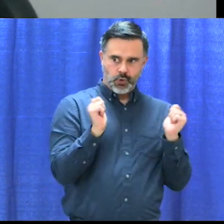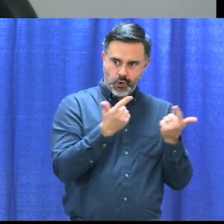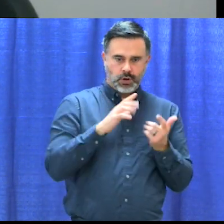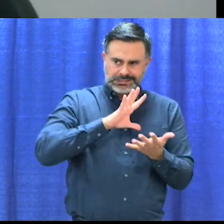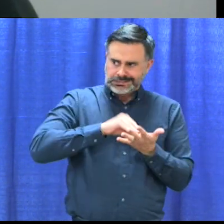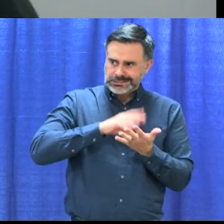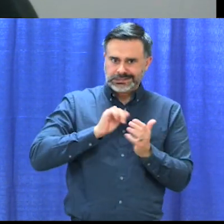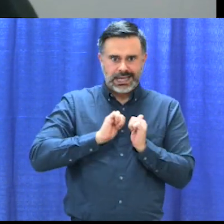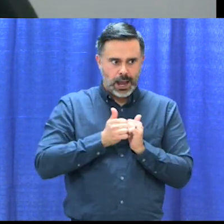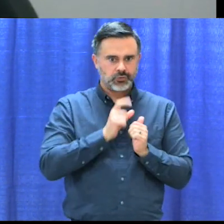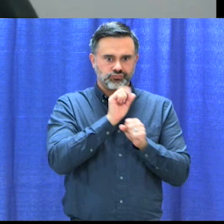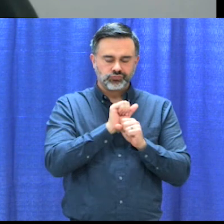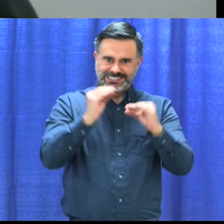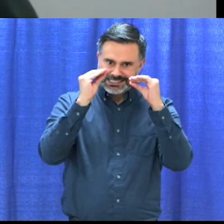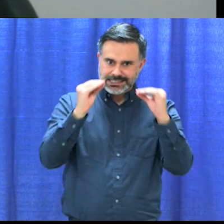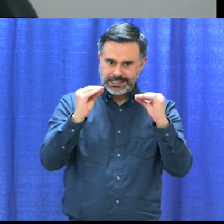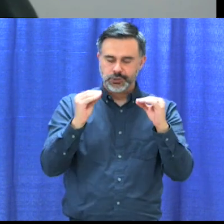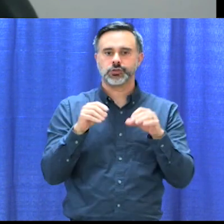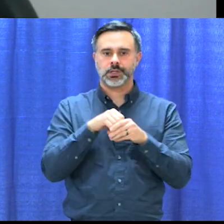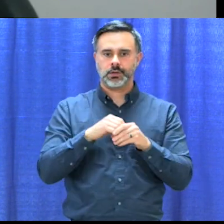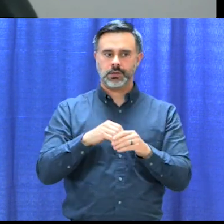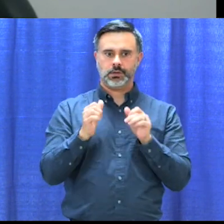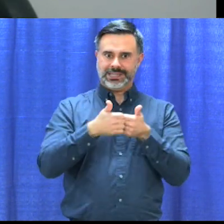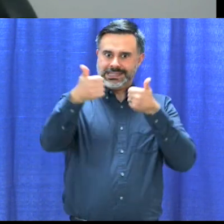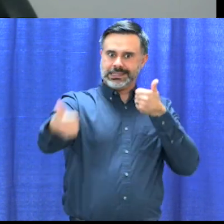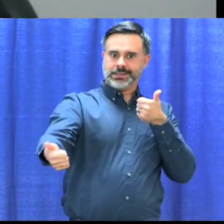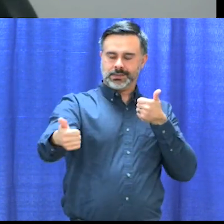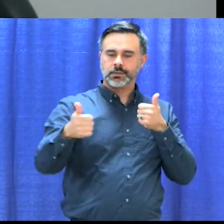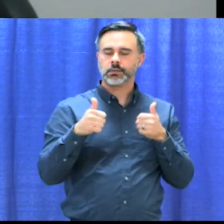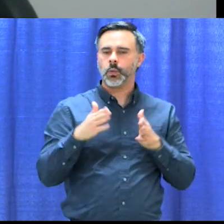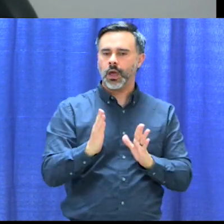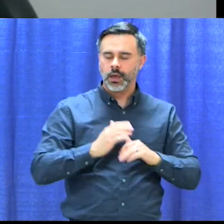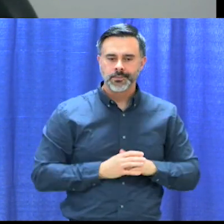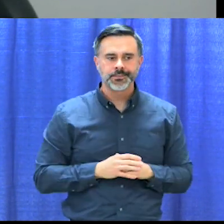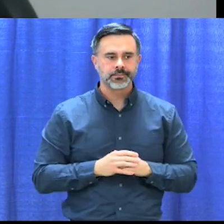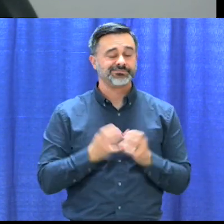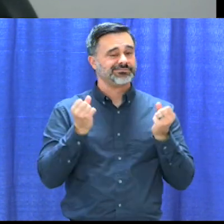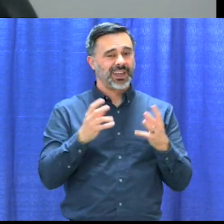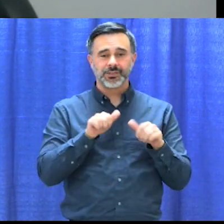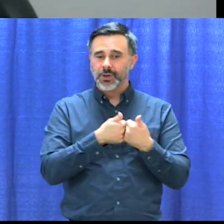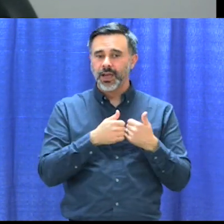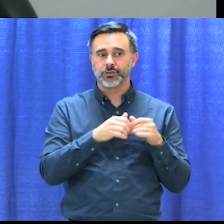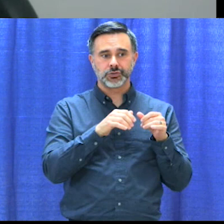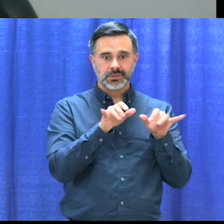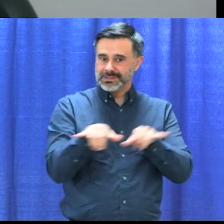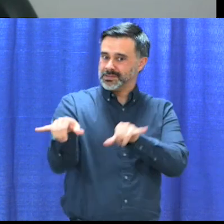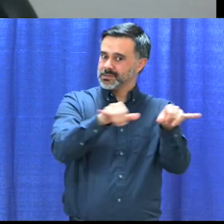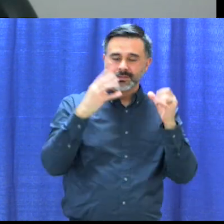So like superintendent Lampkin shared we share many of the same challenges and then we're looking for creative solutions to solve those.